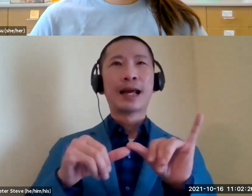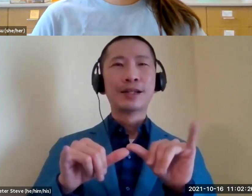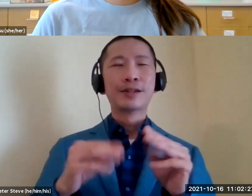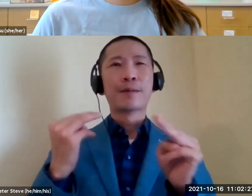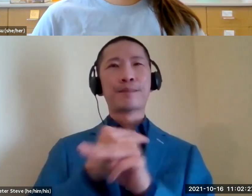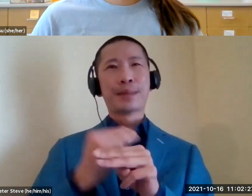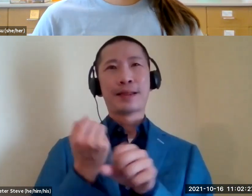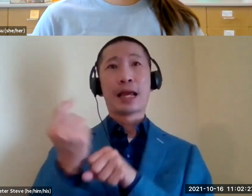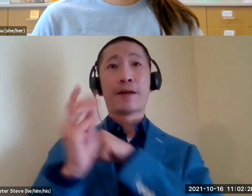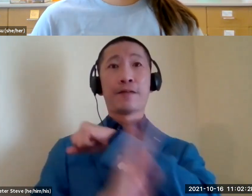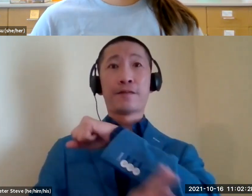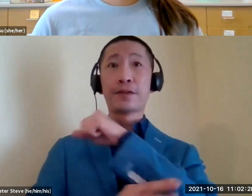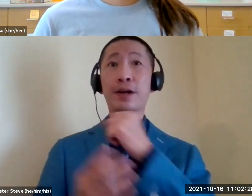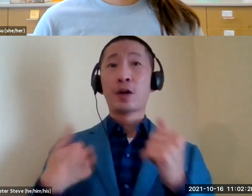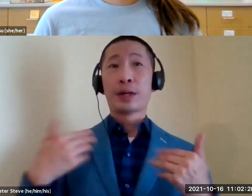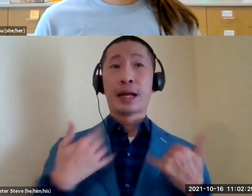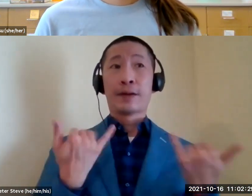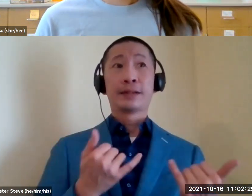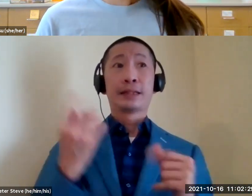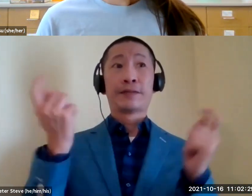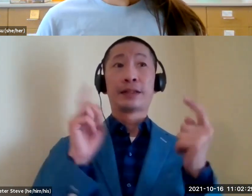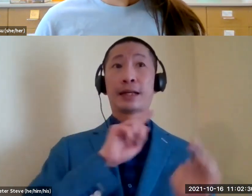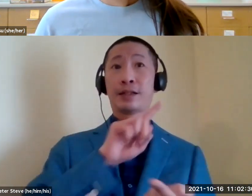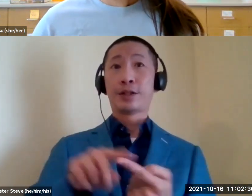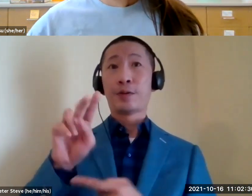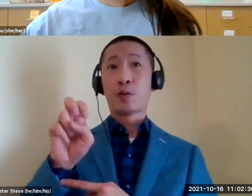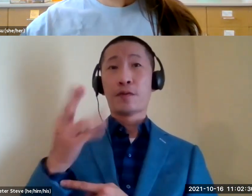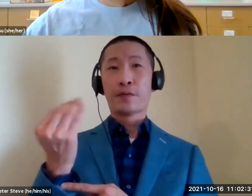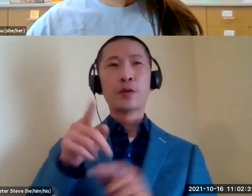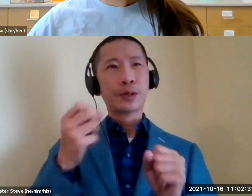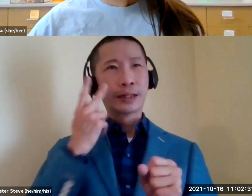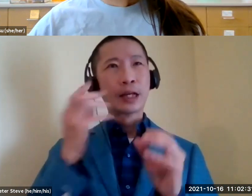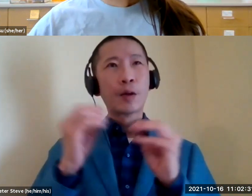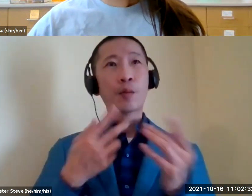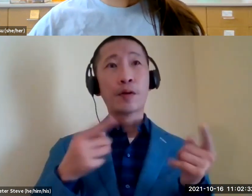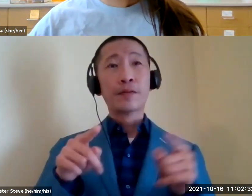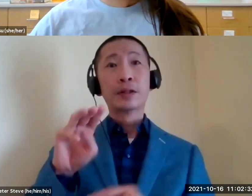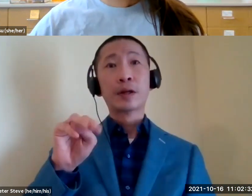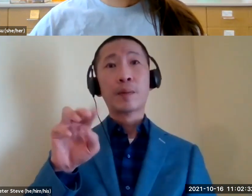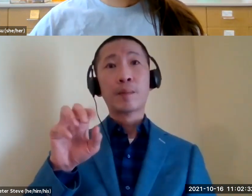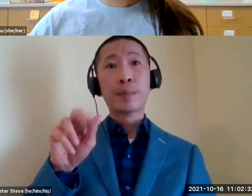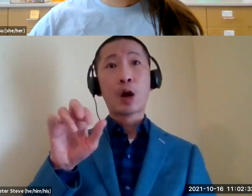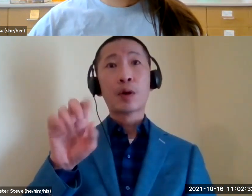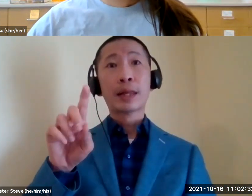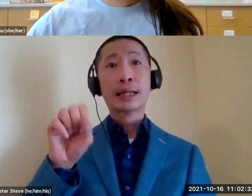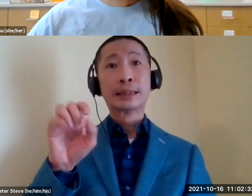Johanna (she/her) - AACPL: This year's festival runs until November 14 and you can find more events on their website at Marylandstemfestival.org.